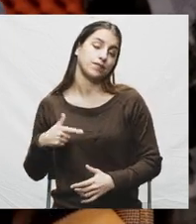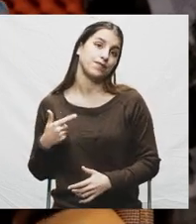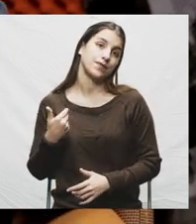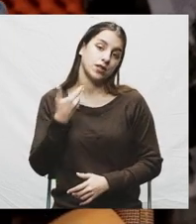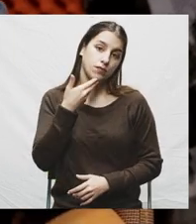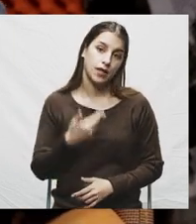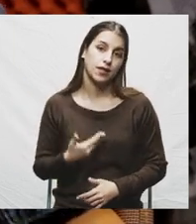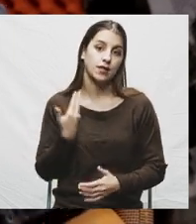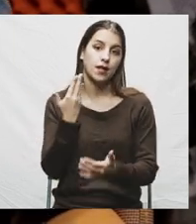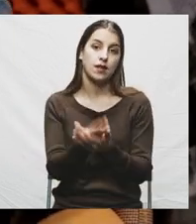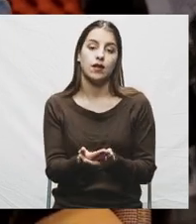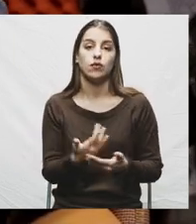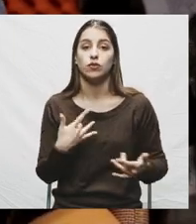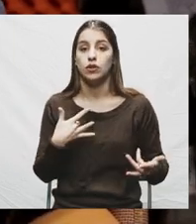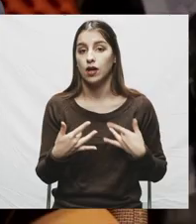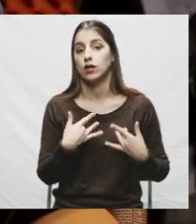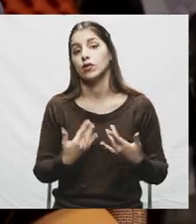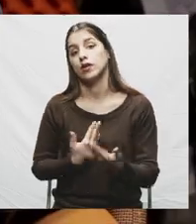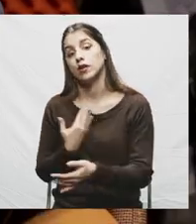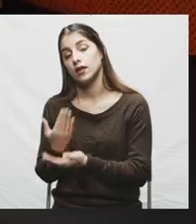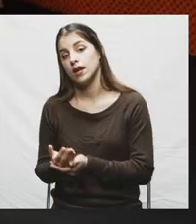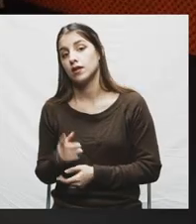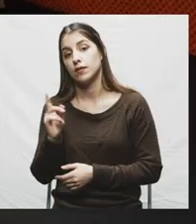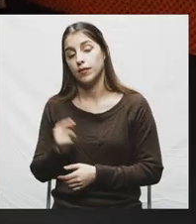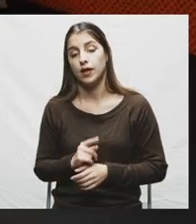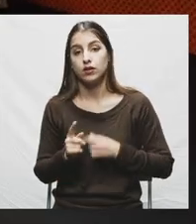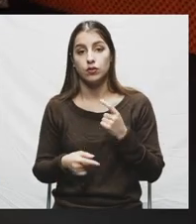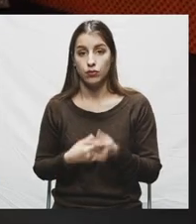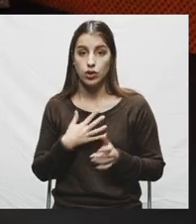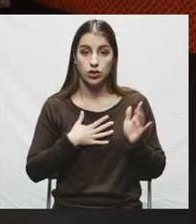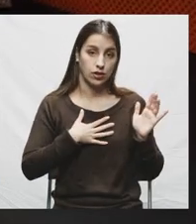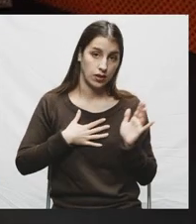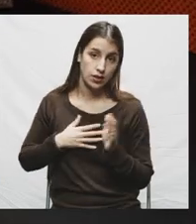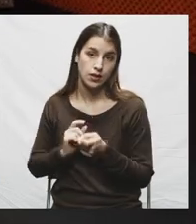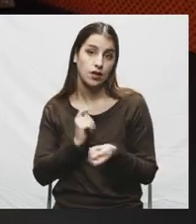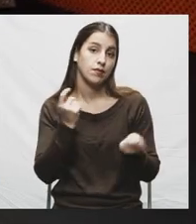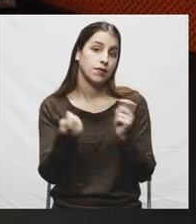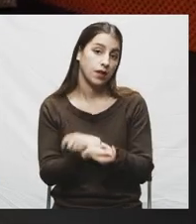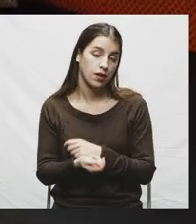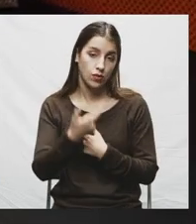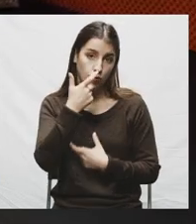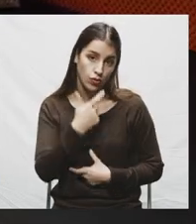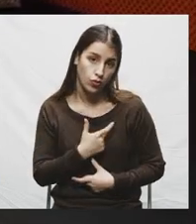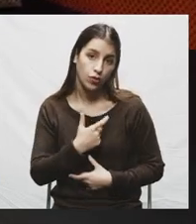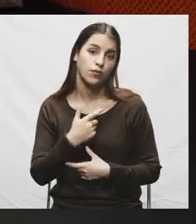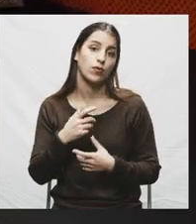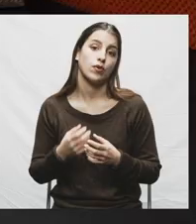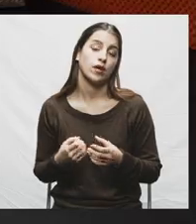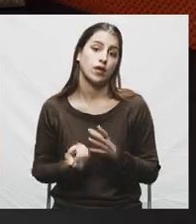coming from Theater and then I tried to apply it also to Dance and the body in Dance and in the improvisation in Dance.